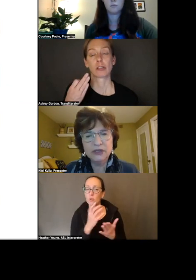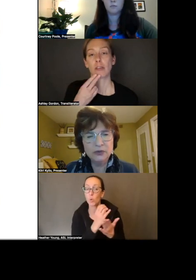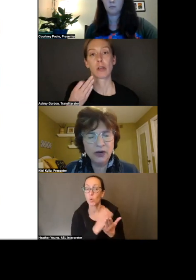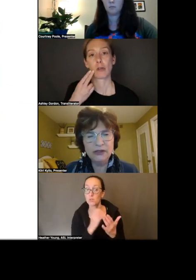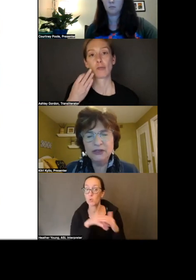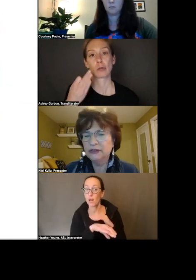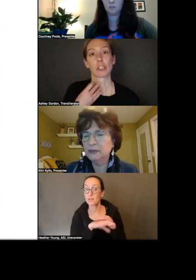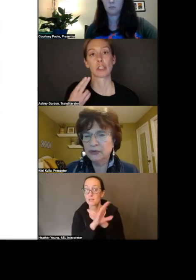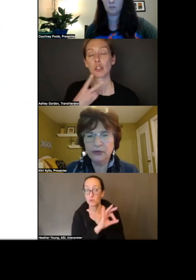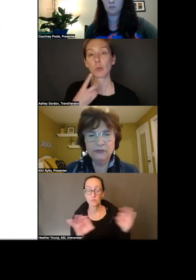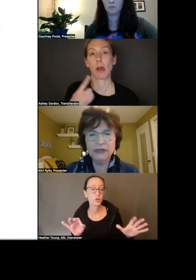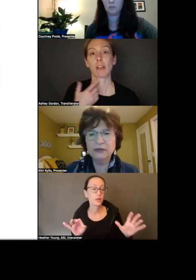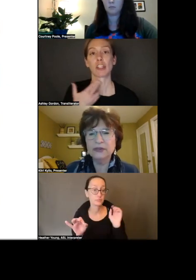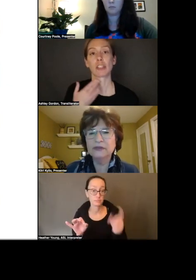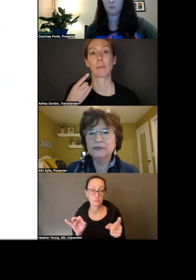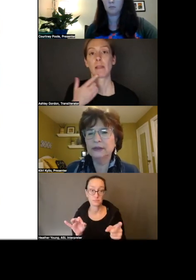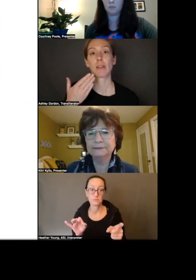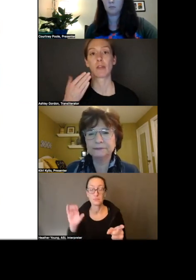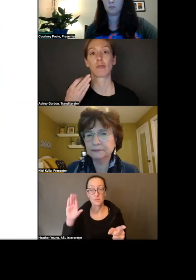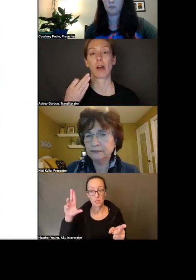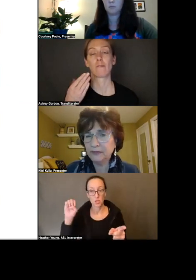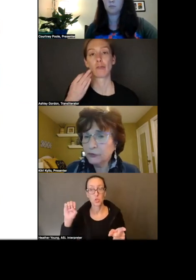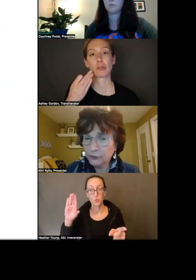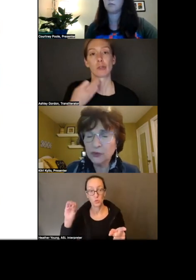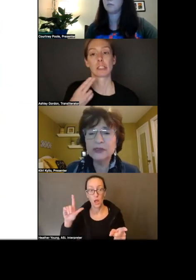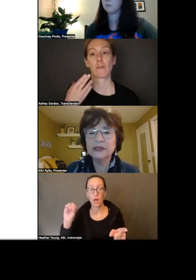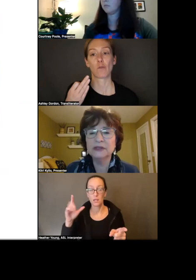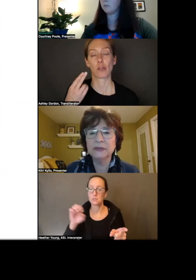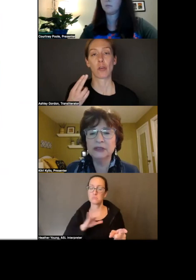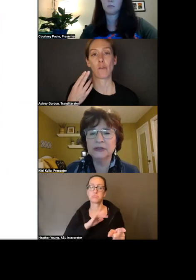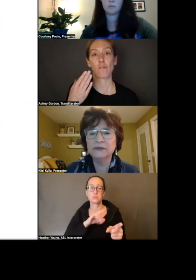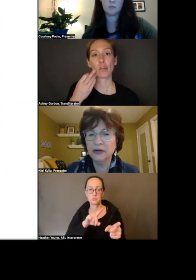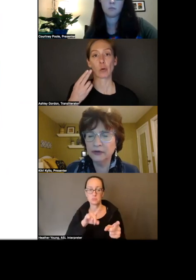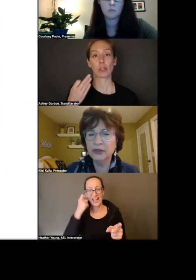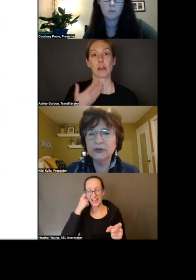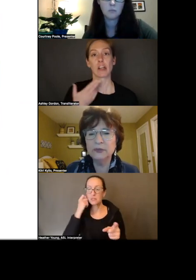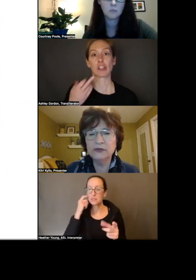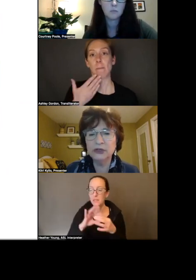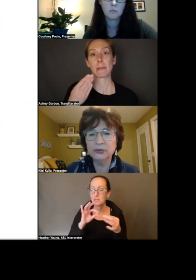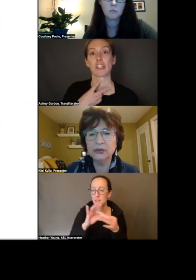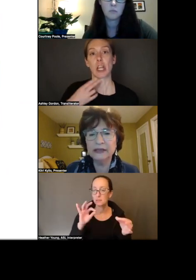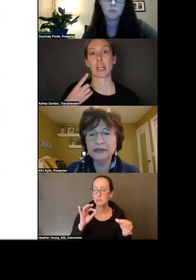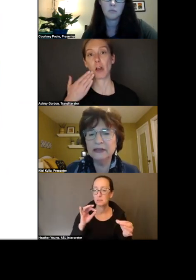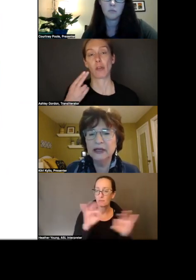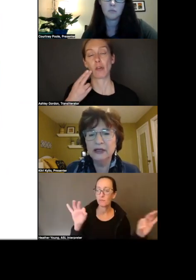Cue college is a plethora of resources, for the free course I just mentioned, for other cued speech virtual classes.